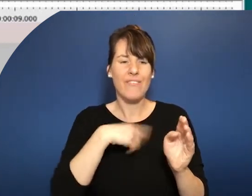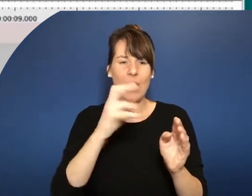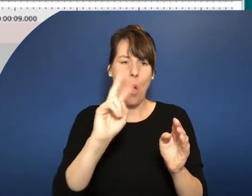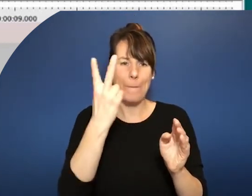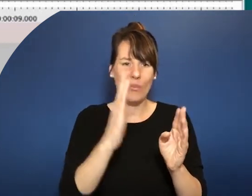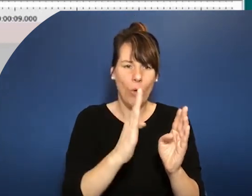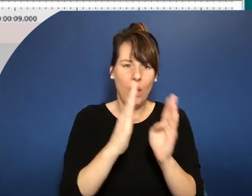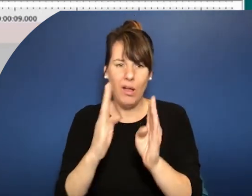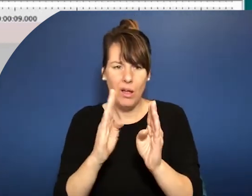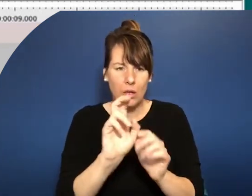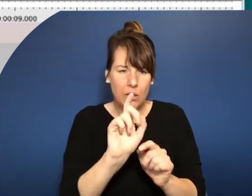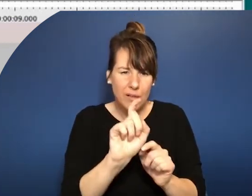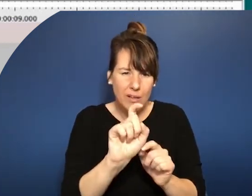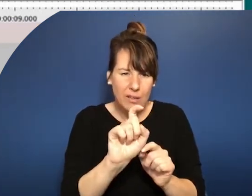So maybe like this.